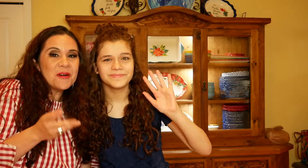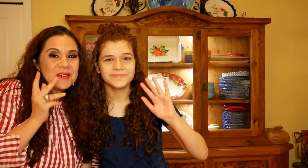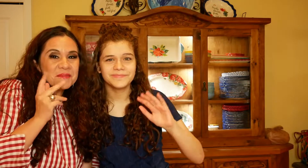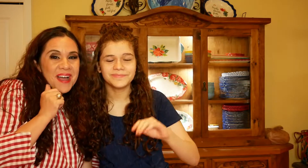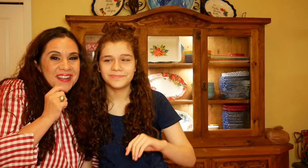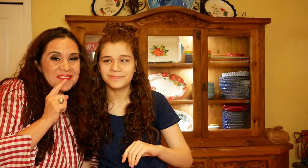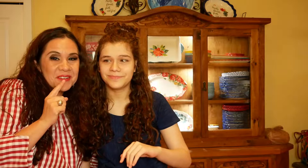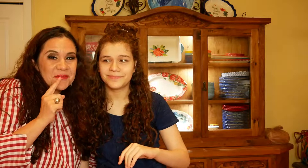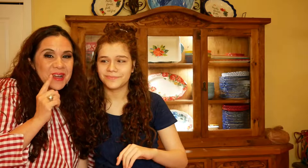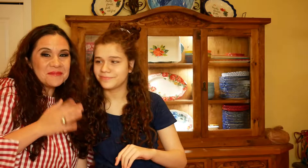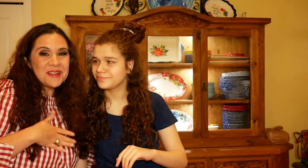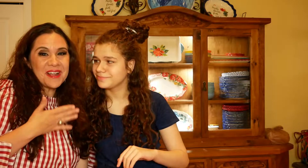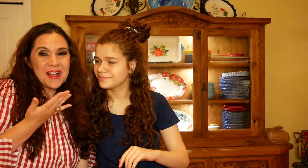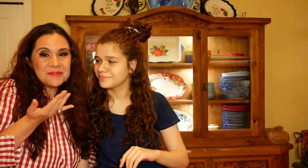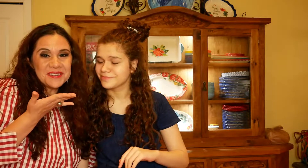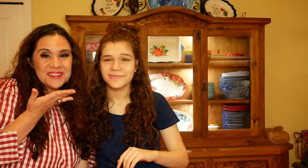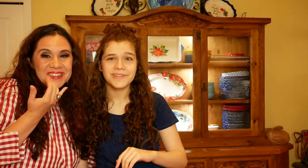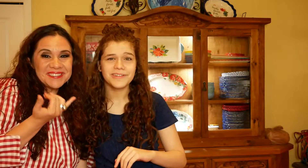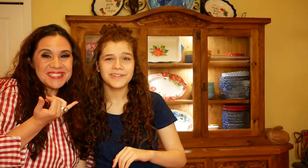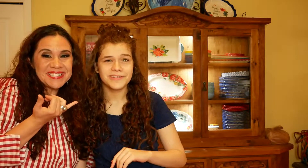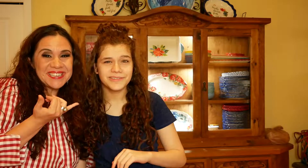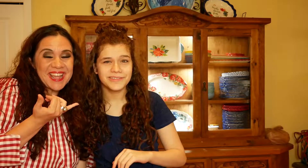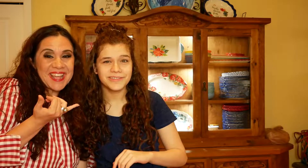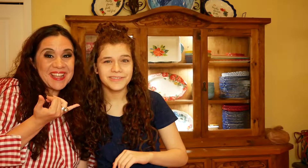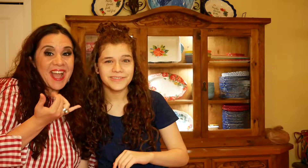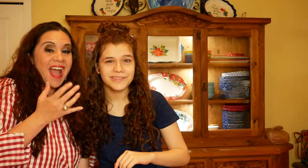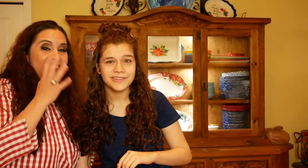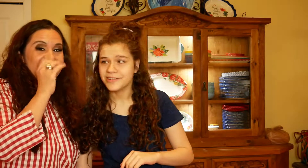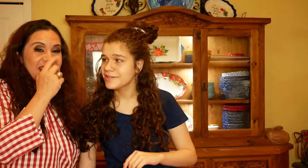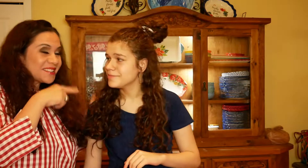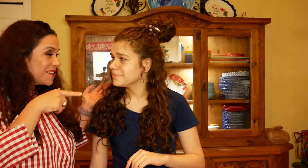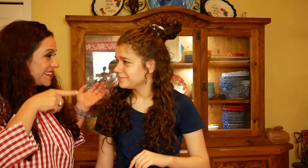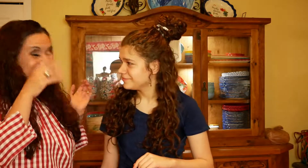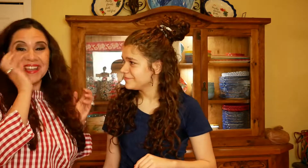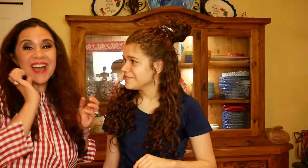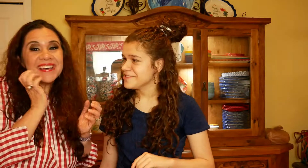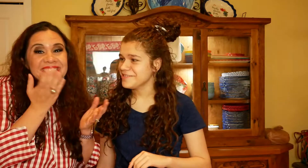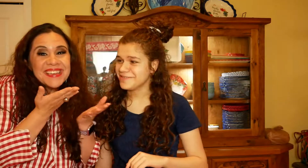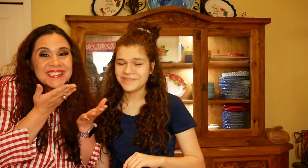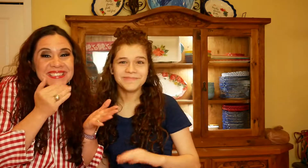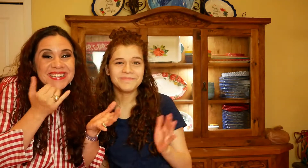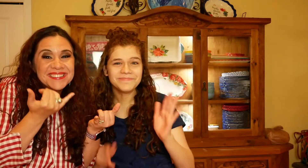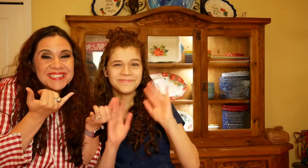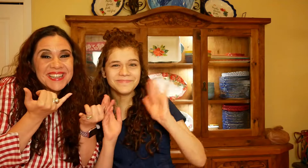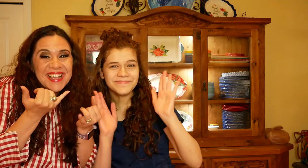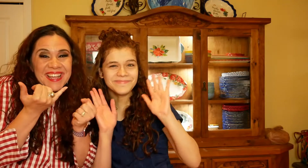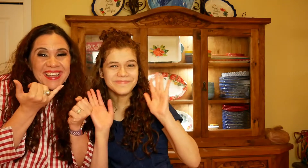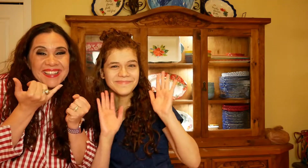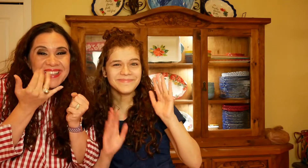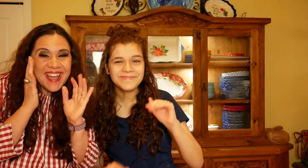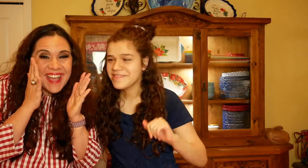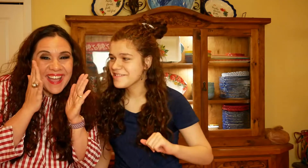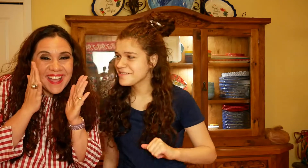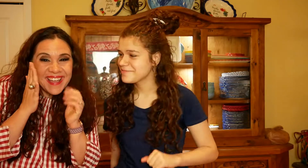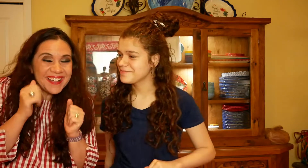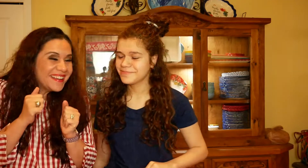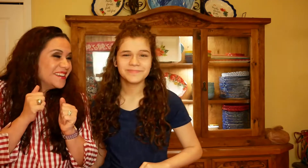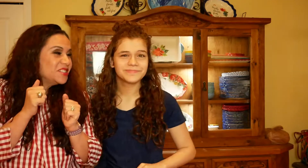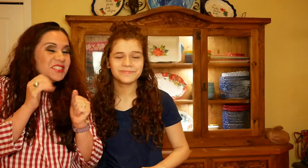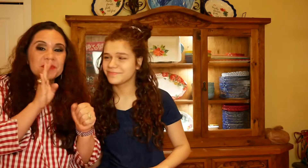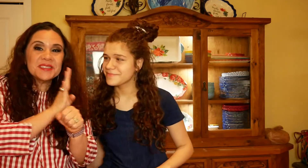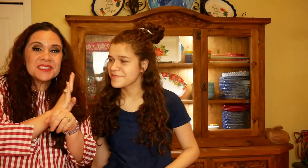welcome back everyone we are happy you're here today guess what elena's here today yay she's been